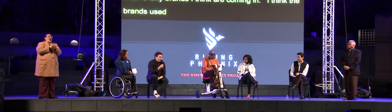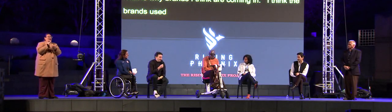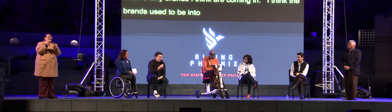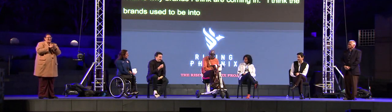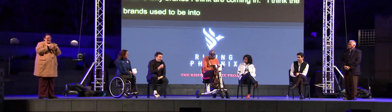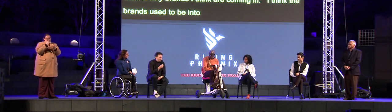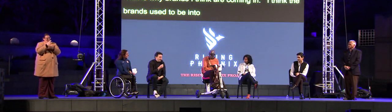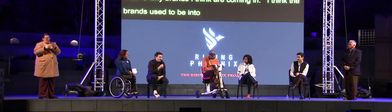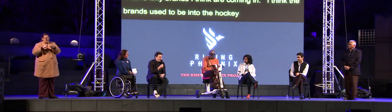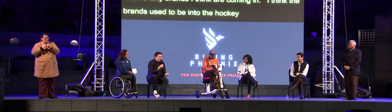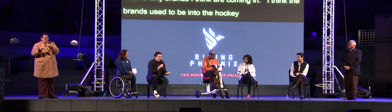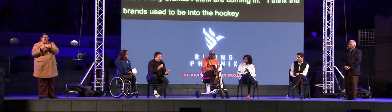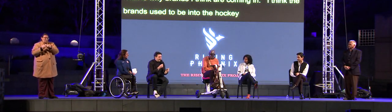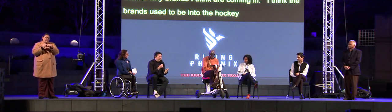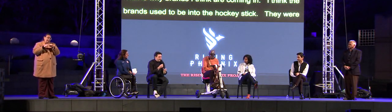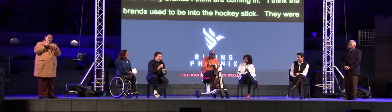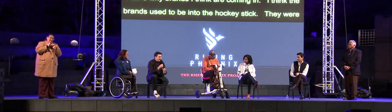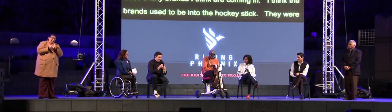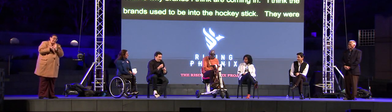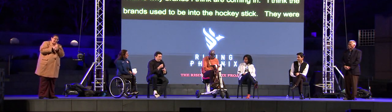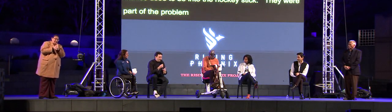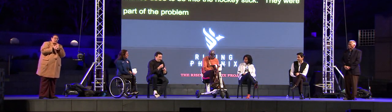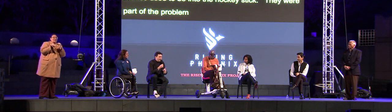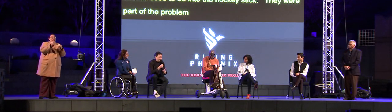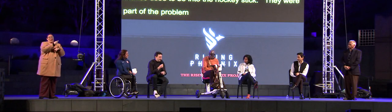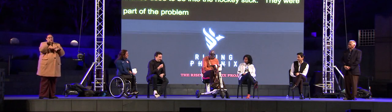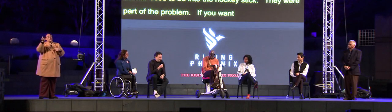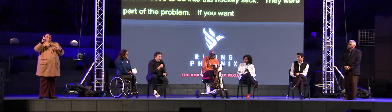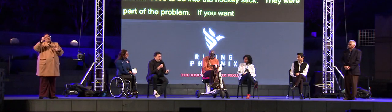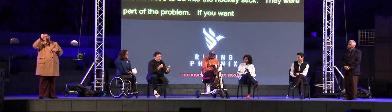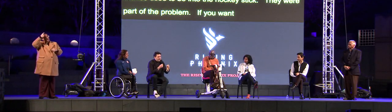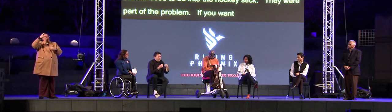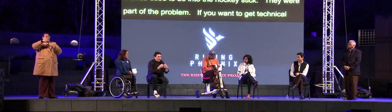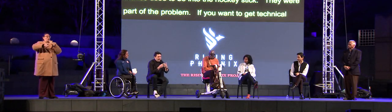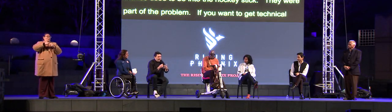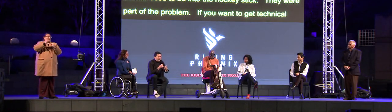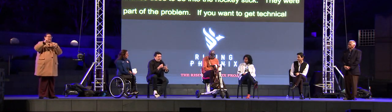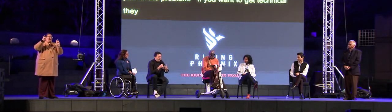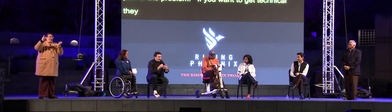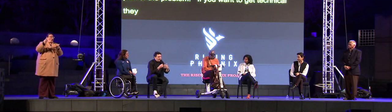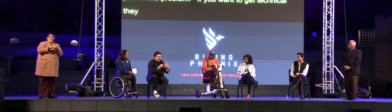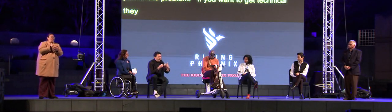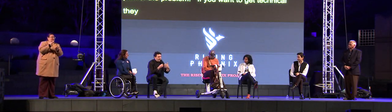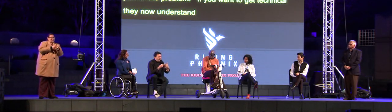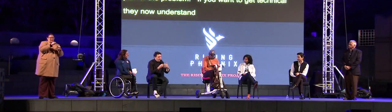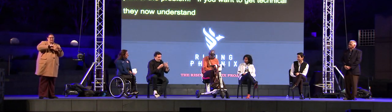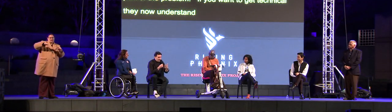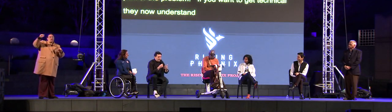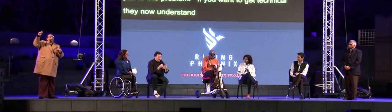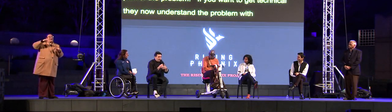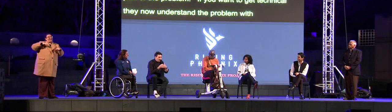But if you want to get very technical, they now understand, the problem with the hockey stick is that when they activate, they are doing so